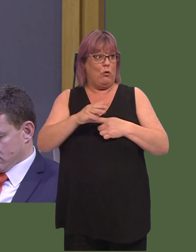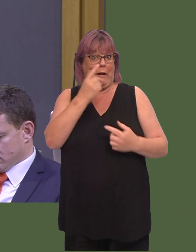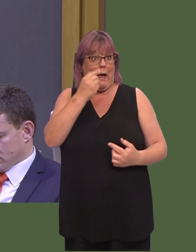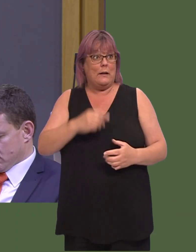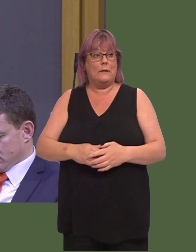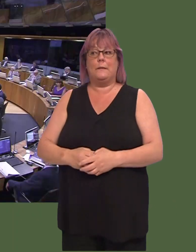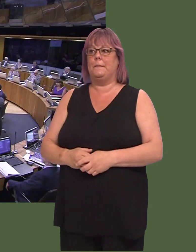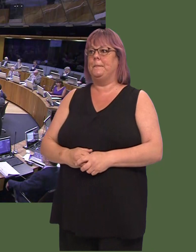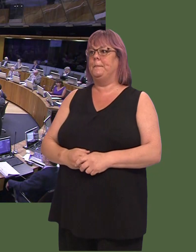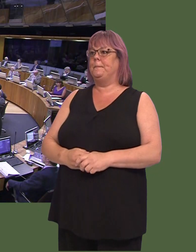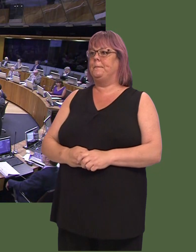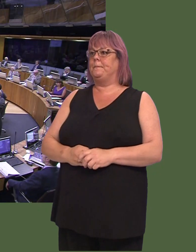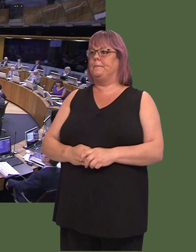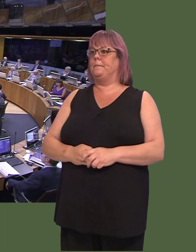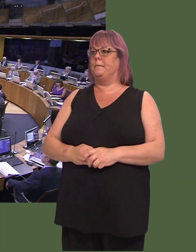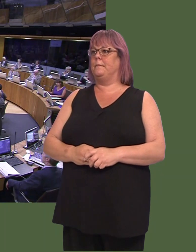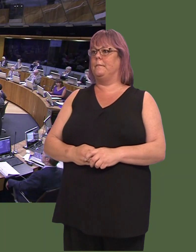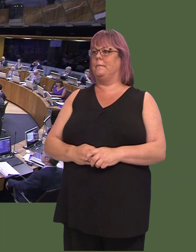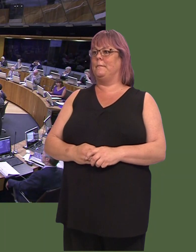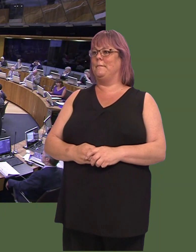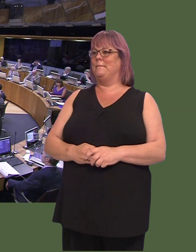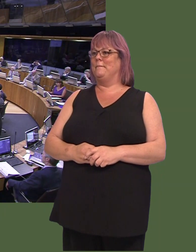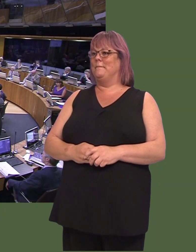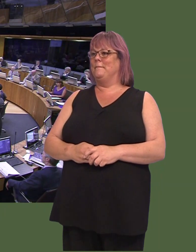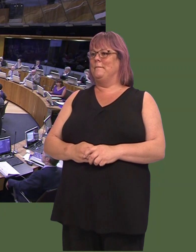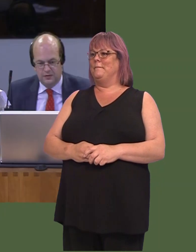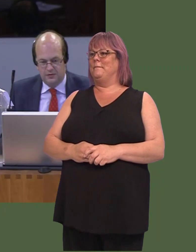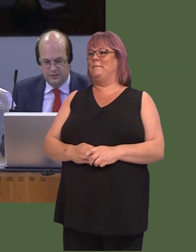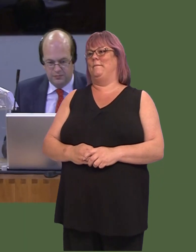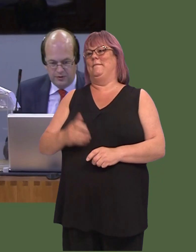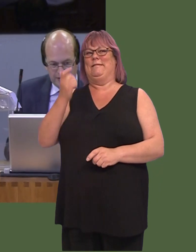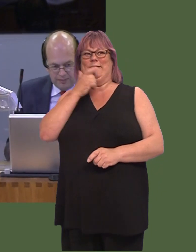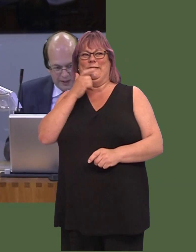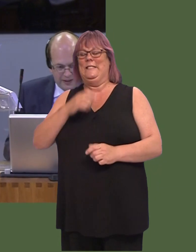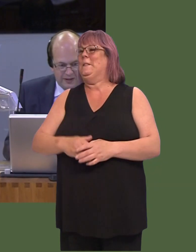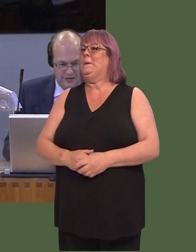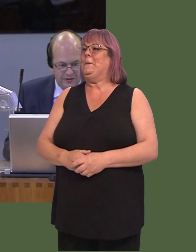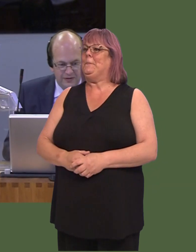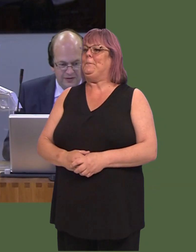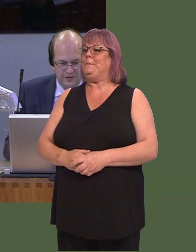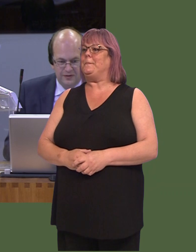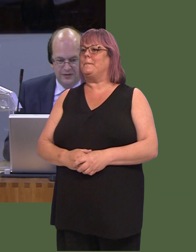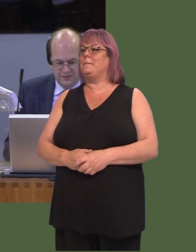Andrew RT Davies AM: Thank you, Presiding Officer. [Interruption.] It's always good to get a cheer.